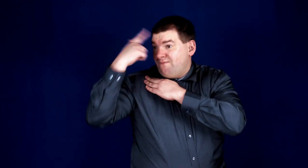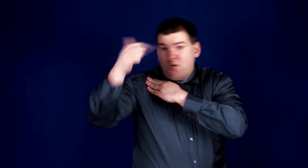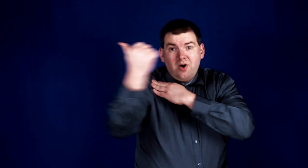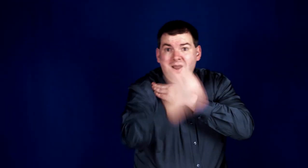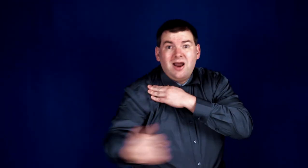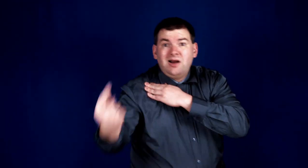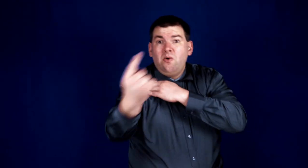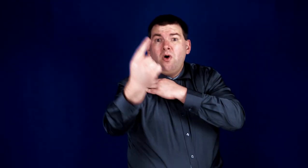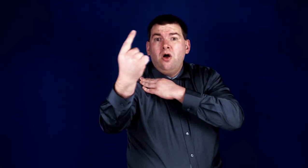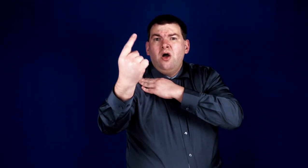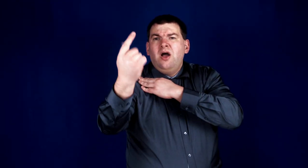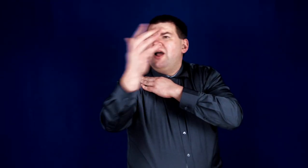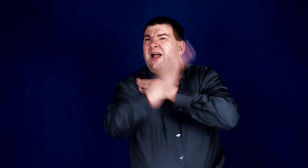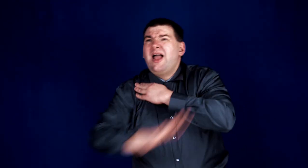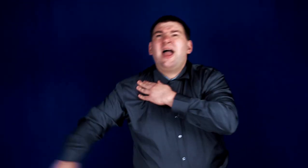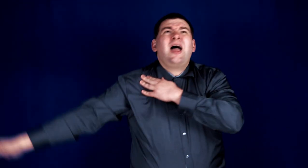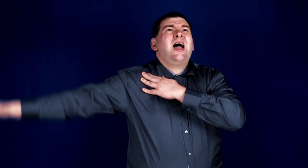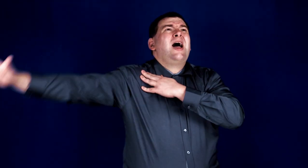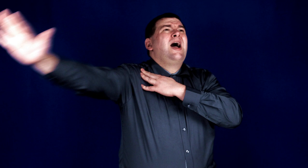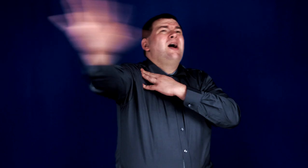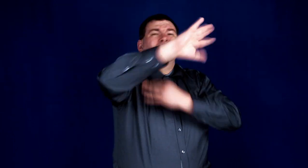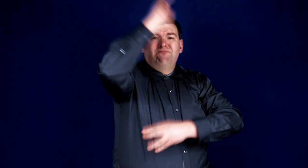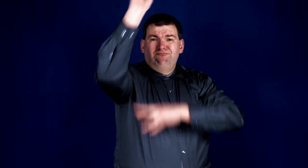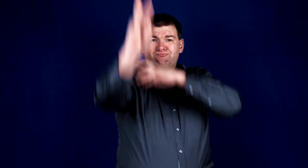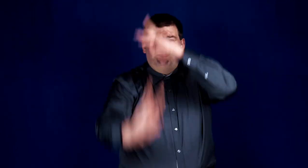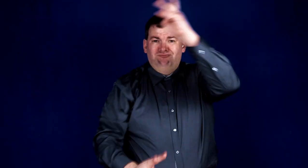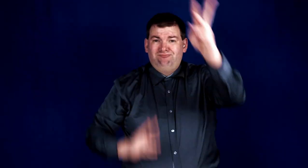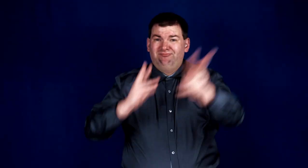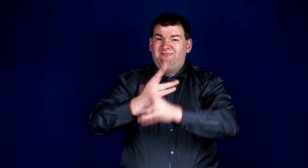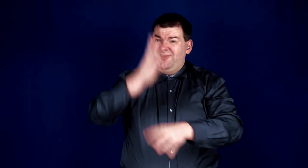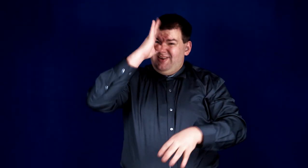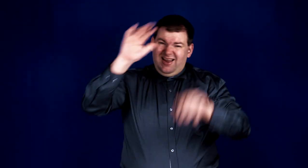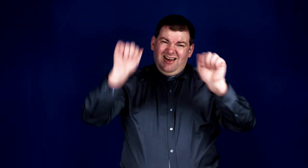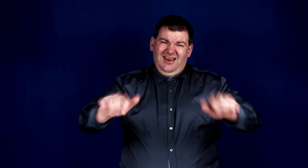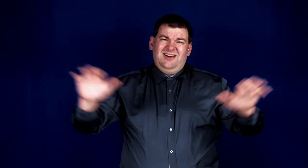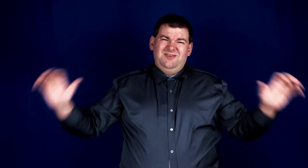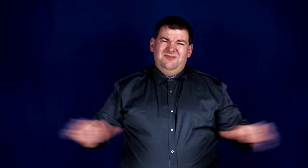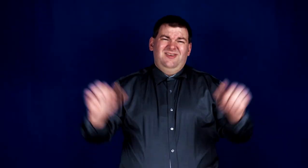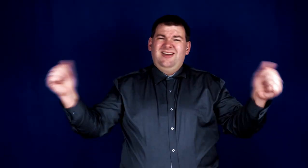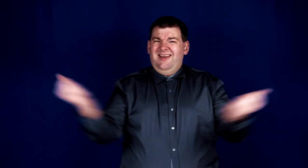For anyone, anywhere, God can do